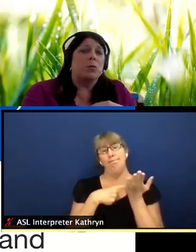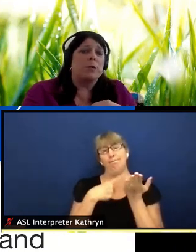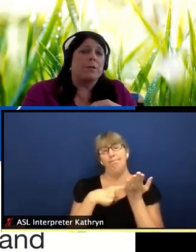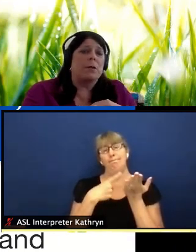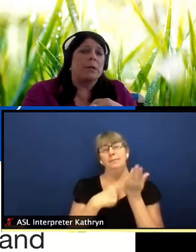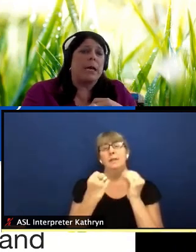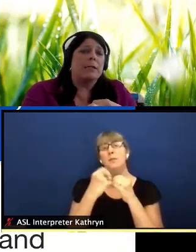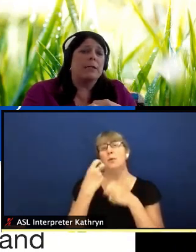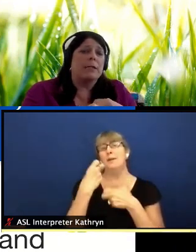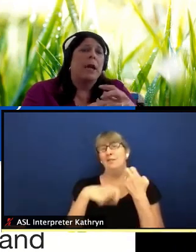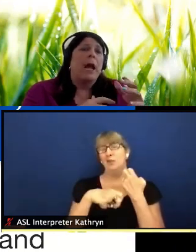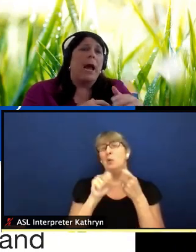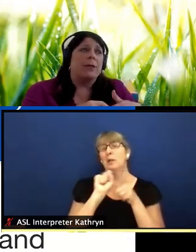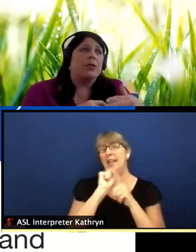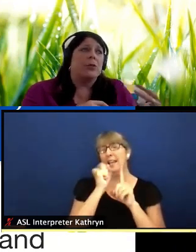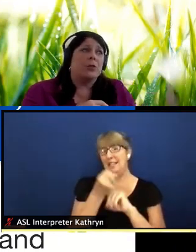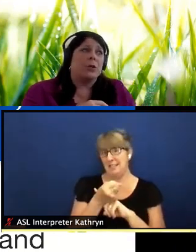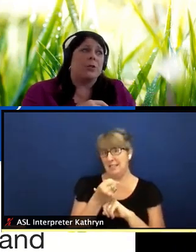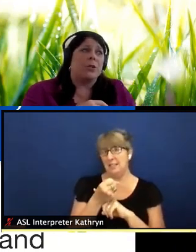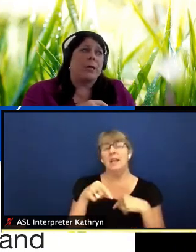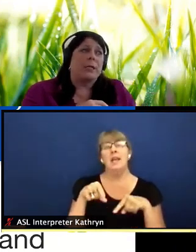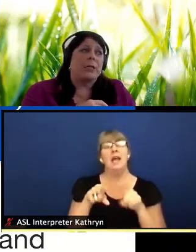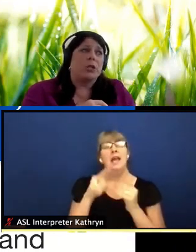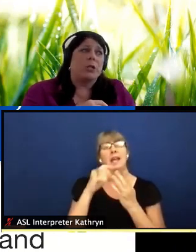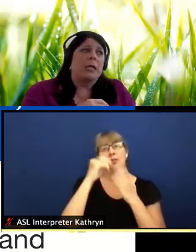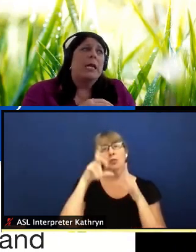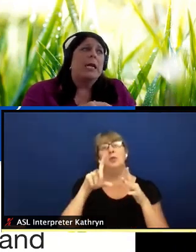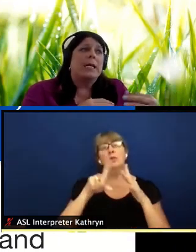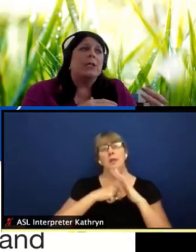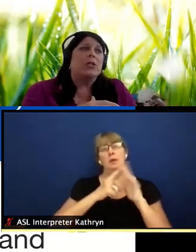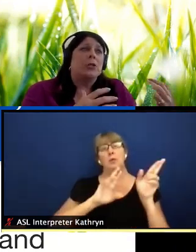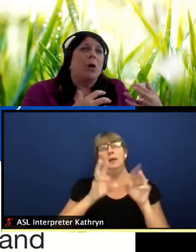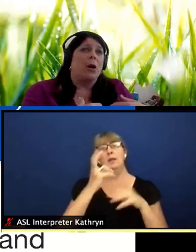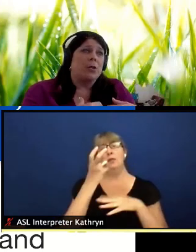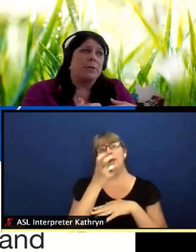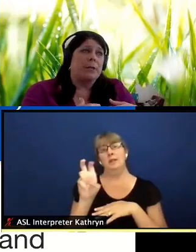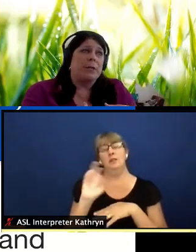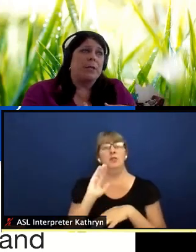more difficult cases as students start to transition into our services,